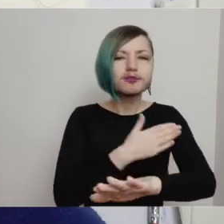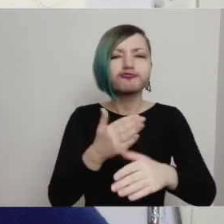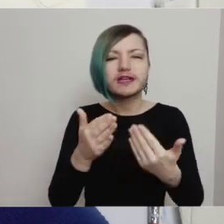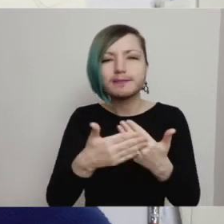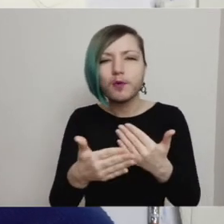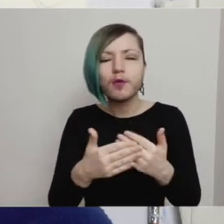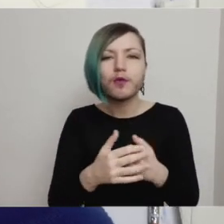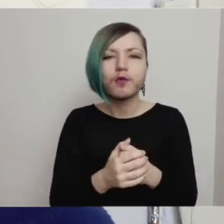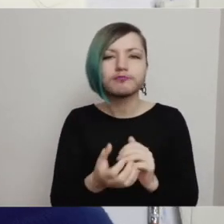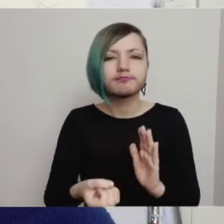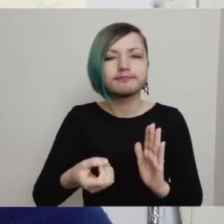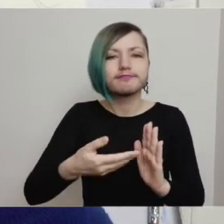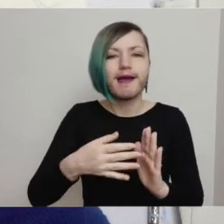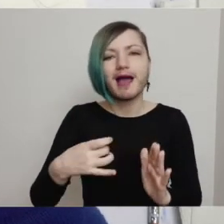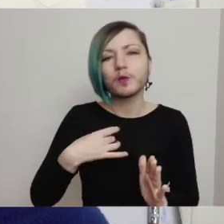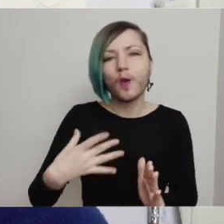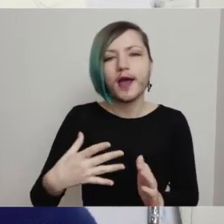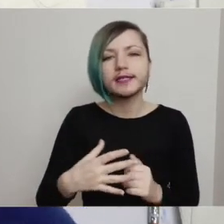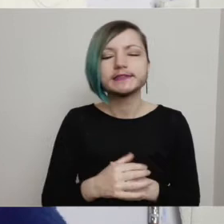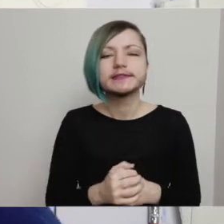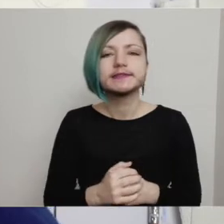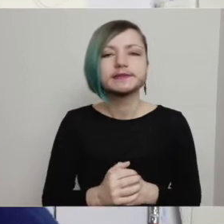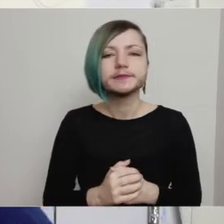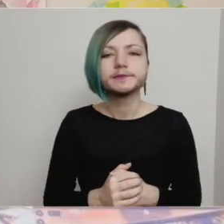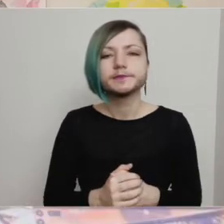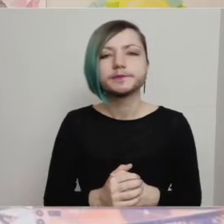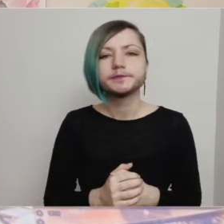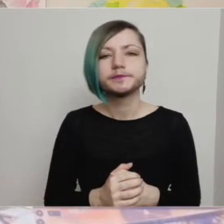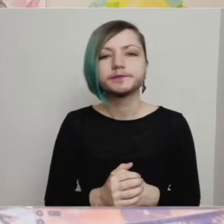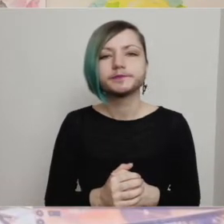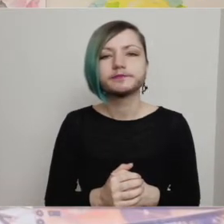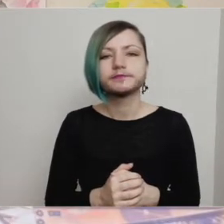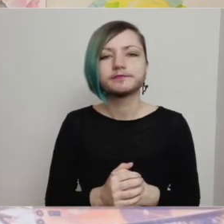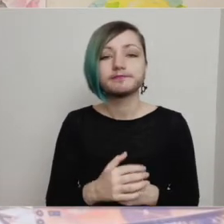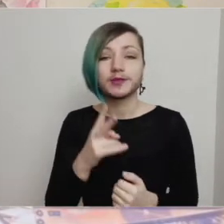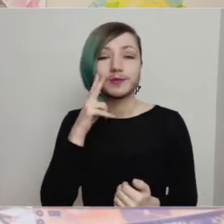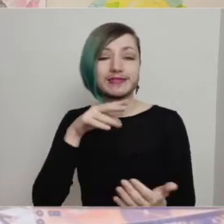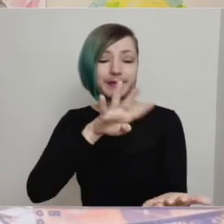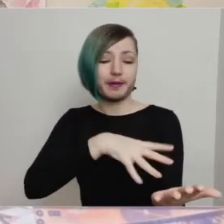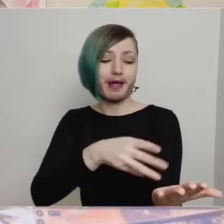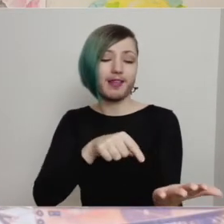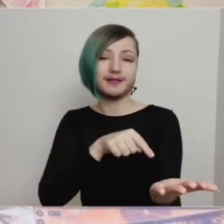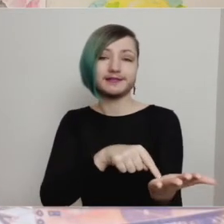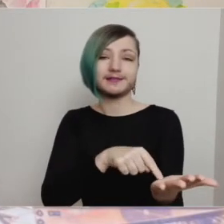add a little bit of white as well as you can see there's certain colors in my palette